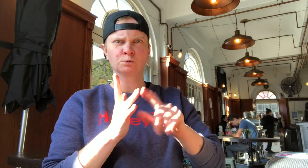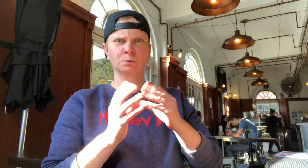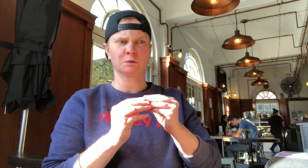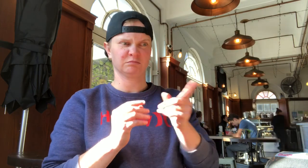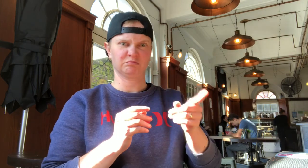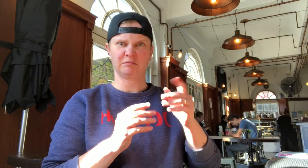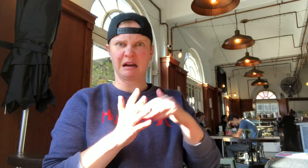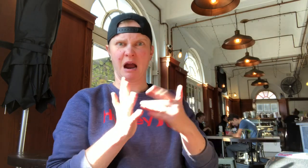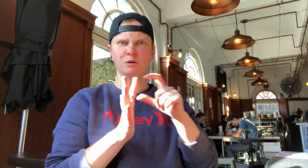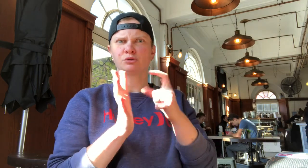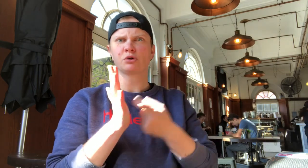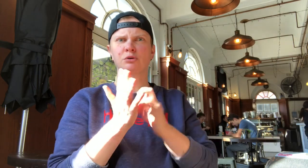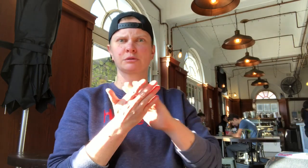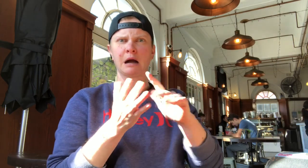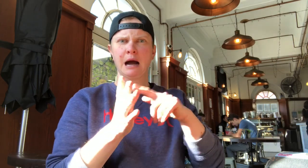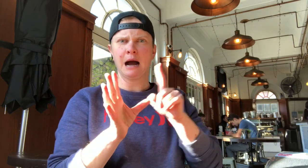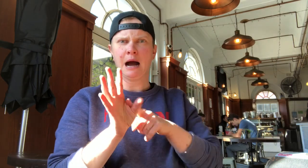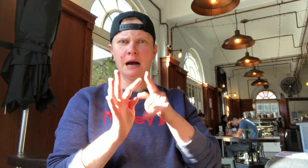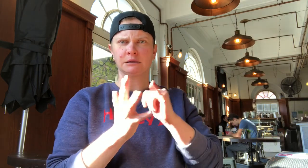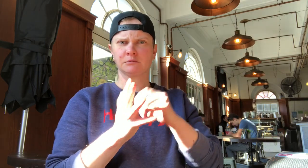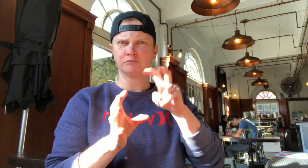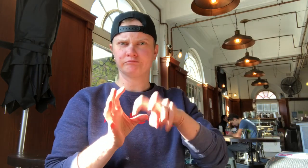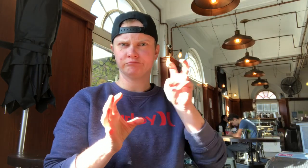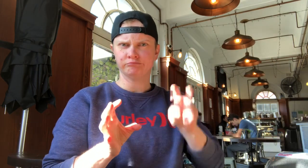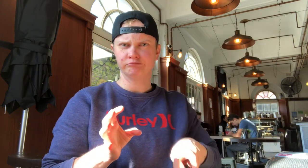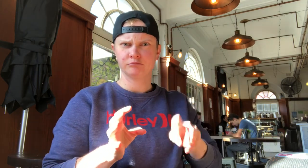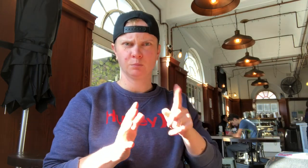now that Dr Hayes has withdrawn from his career